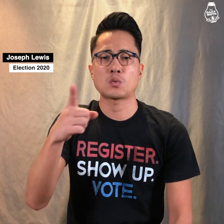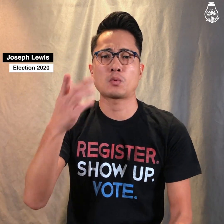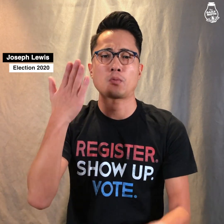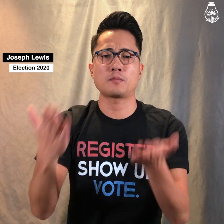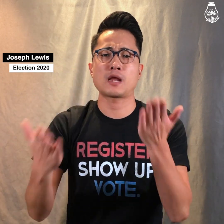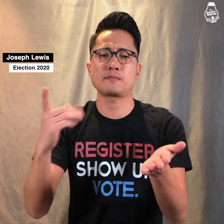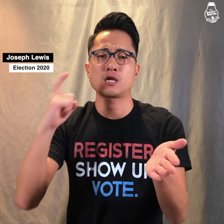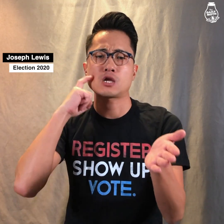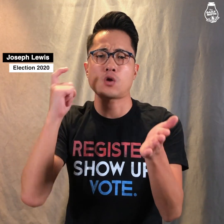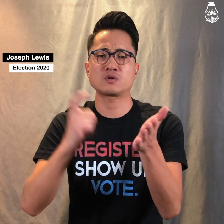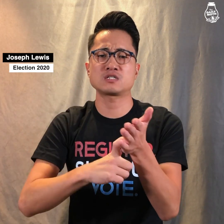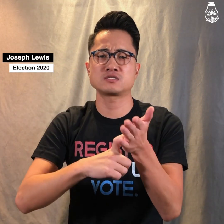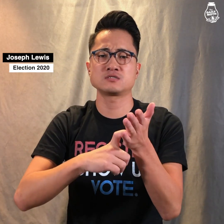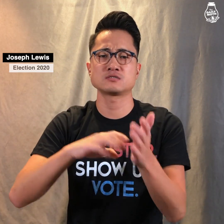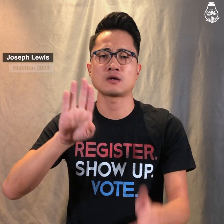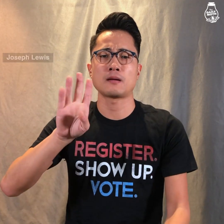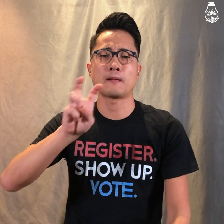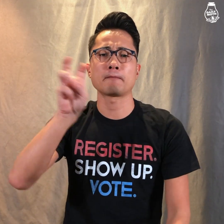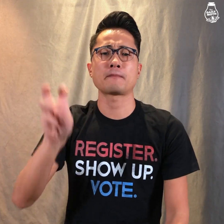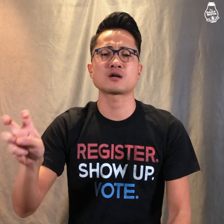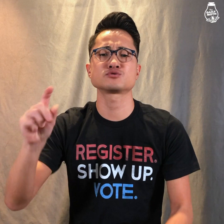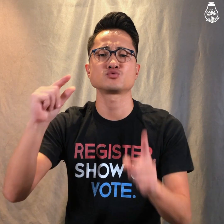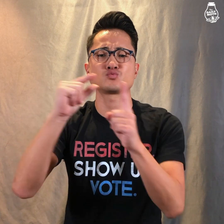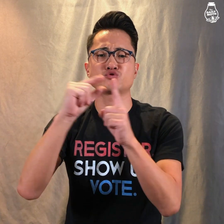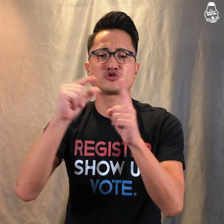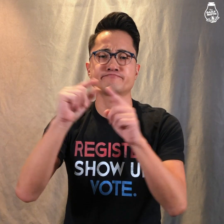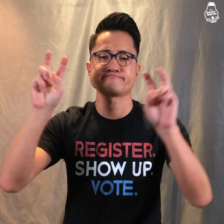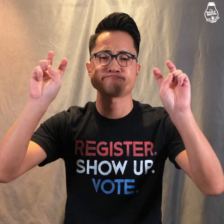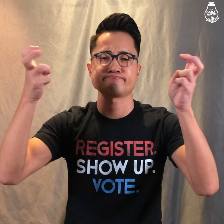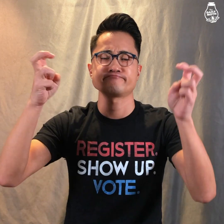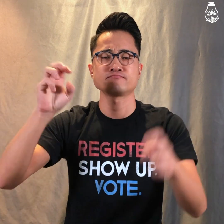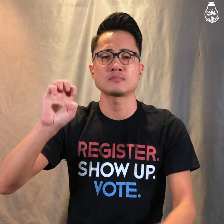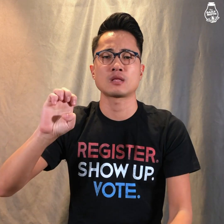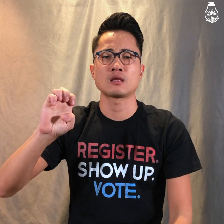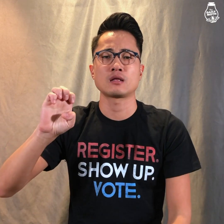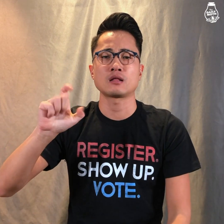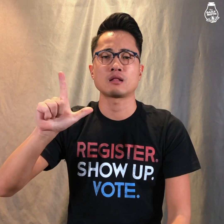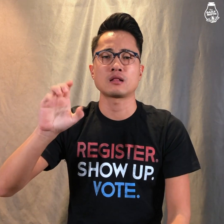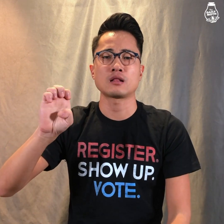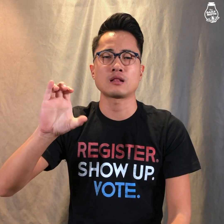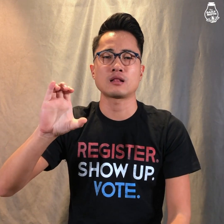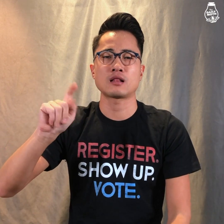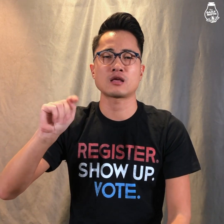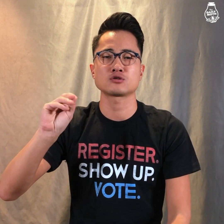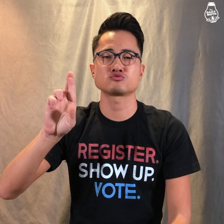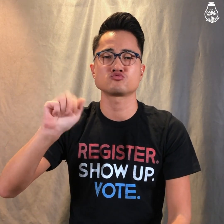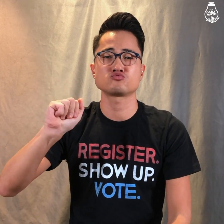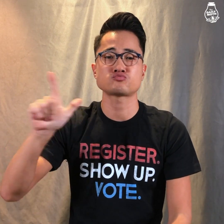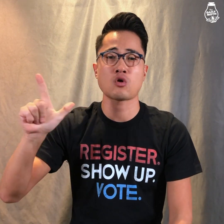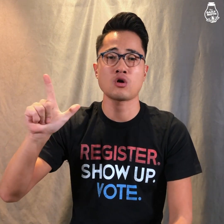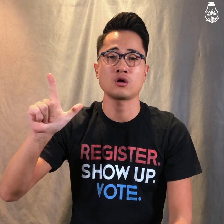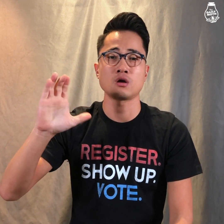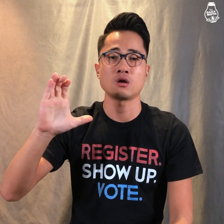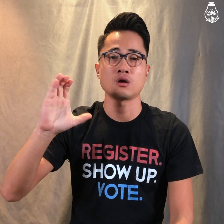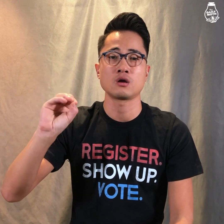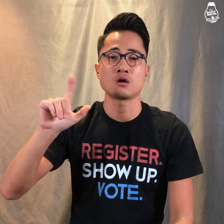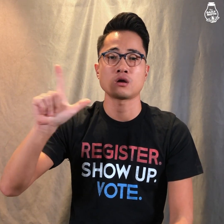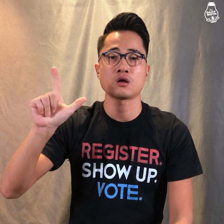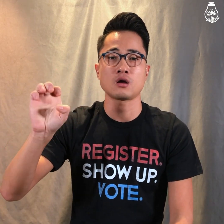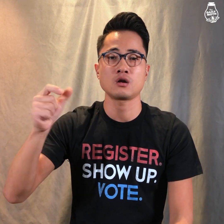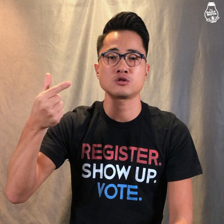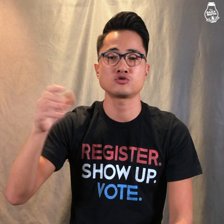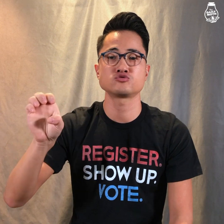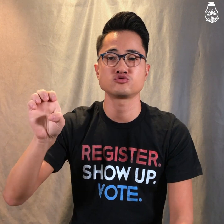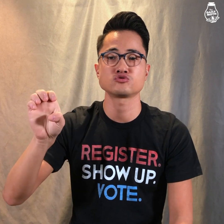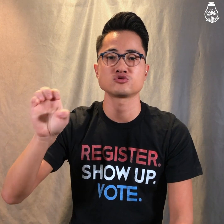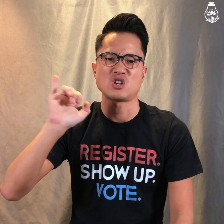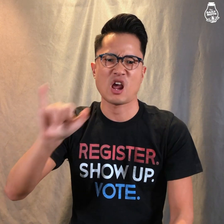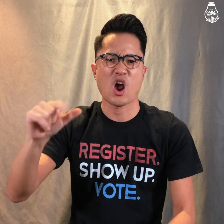You may notice this buzzword "Electoral College"